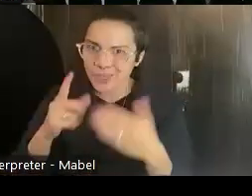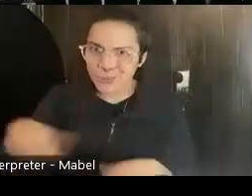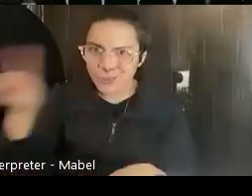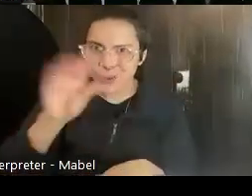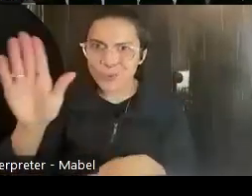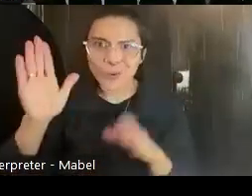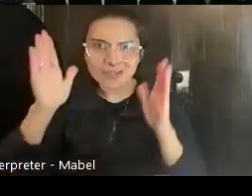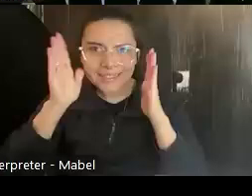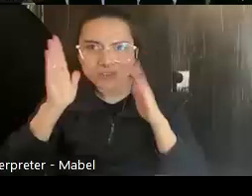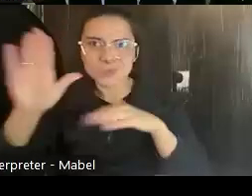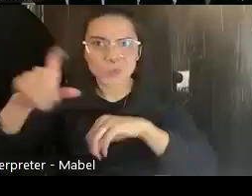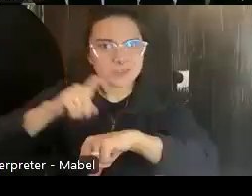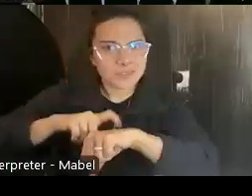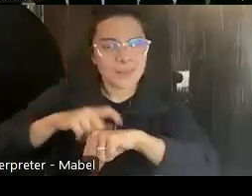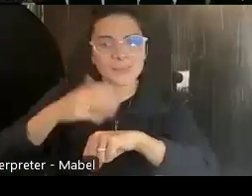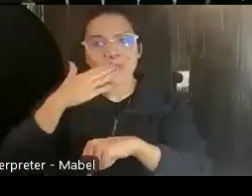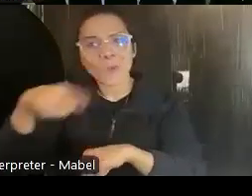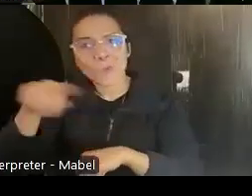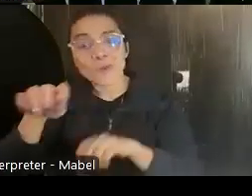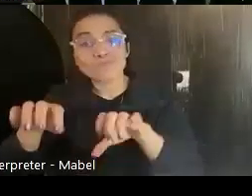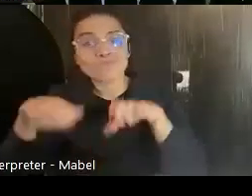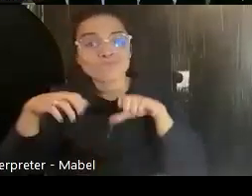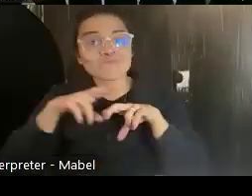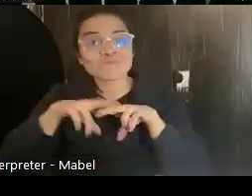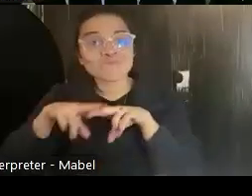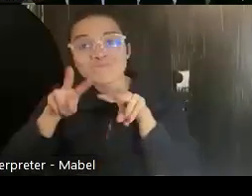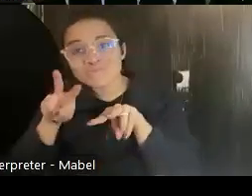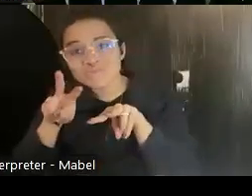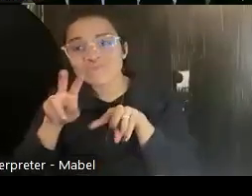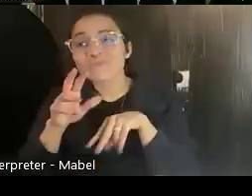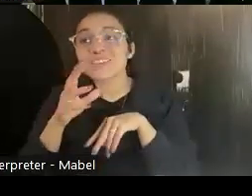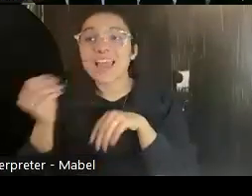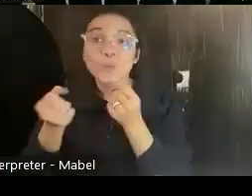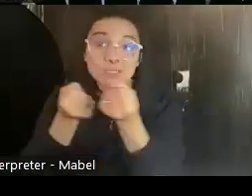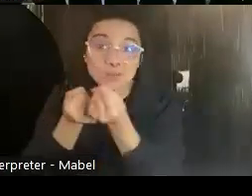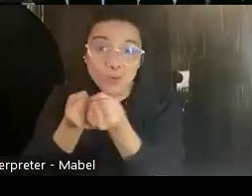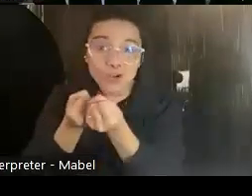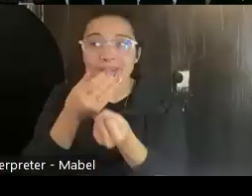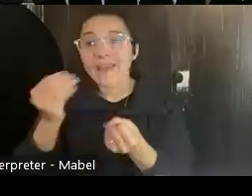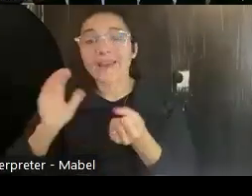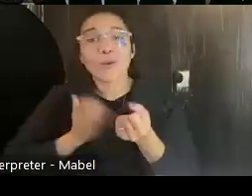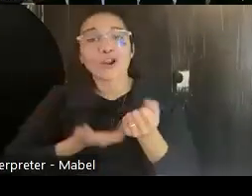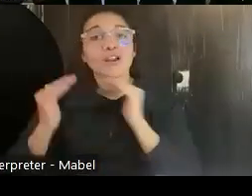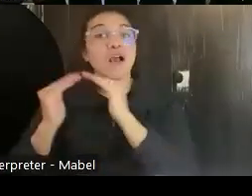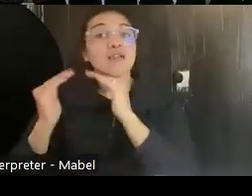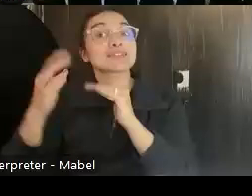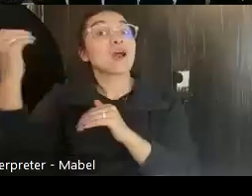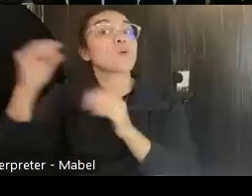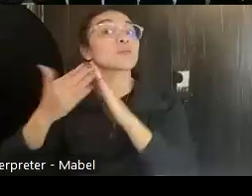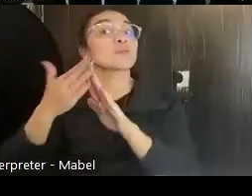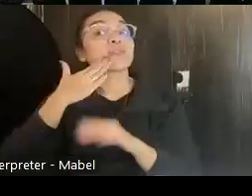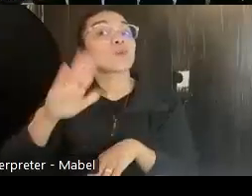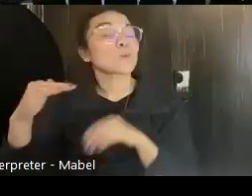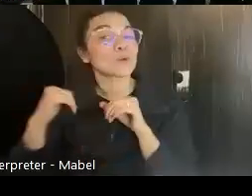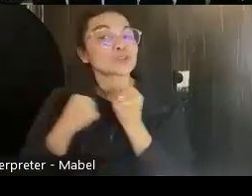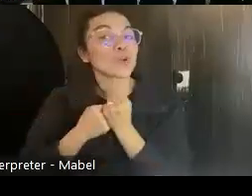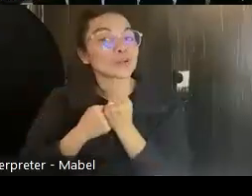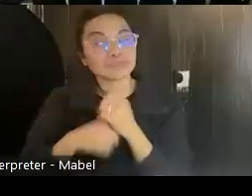everyone here our colleagues and in the community for your support in this endeavor thank you